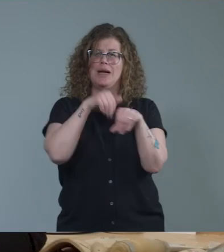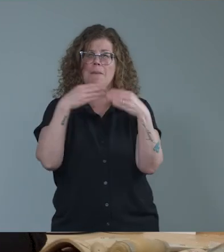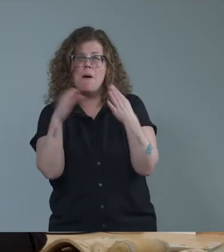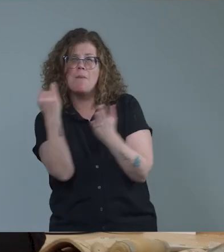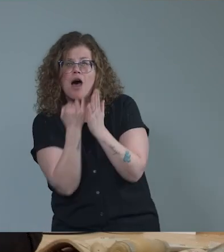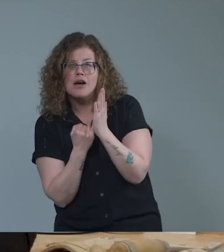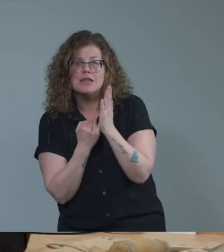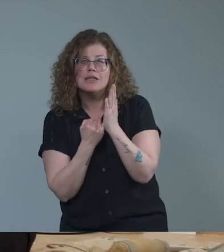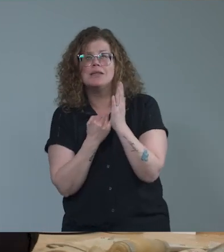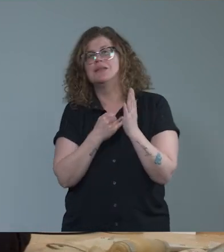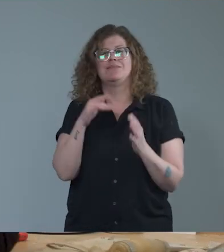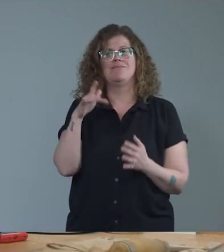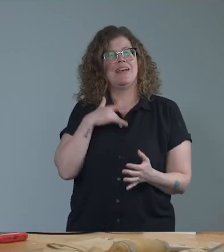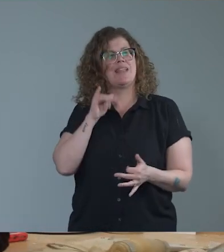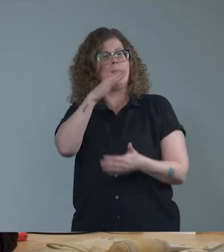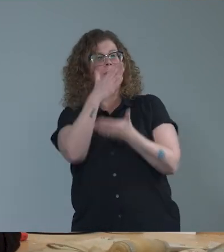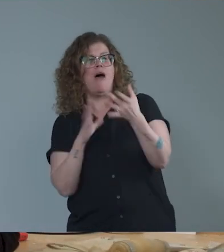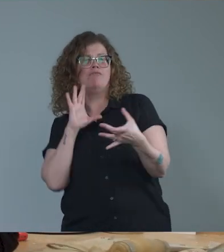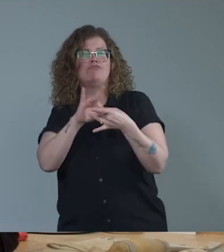One of the things I really love about working in public